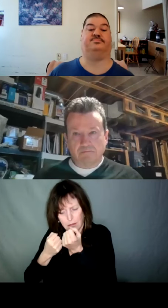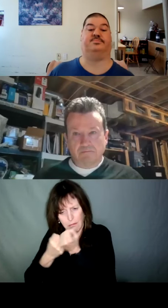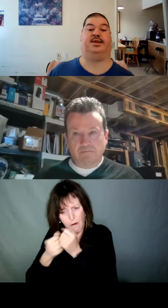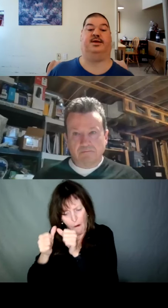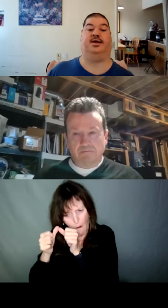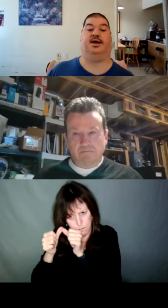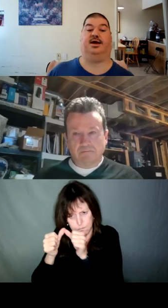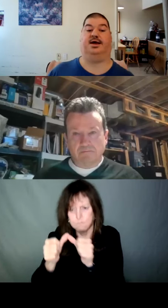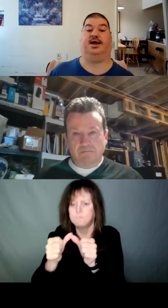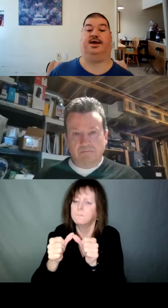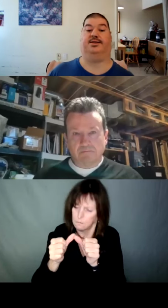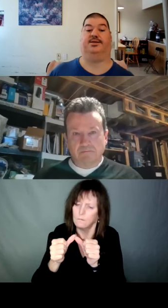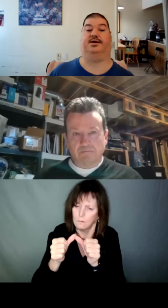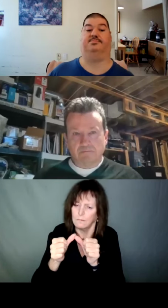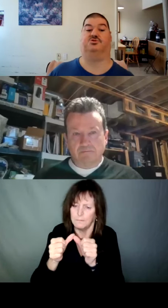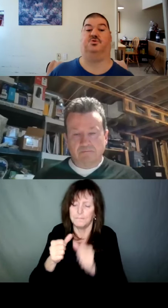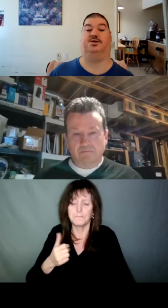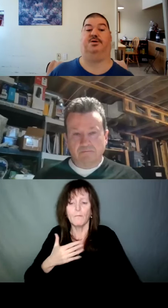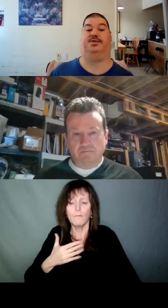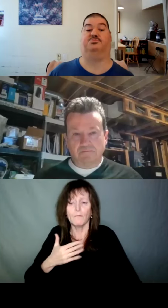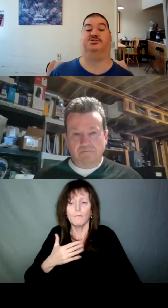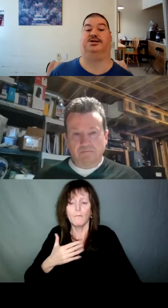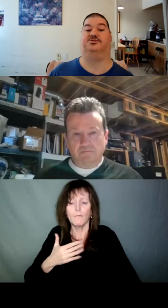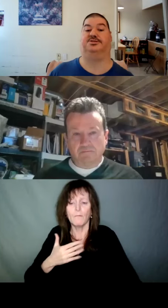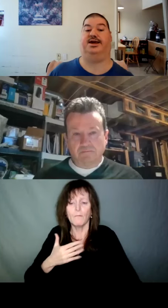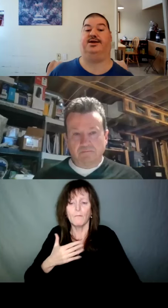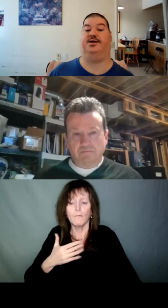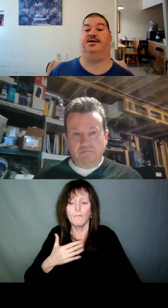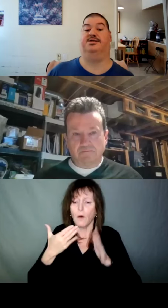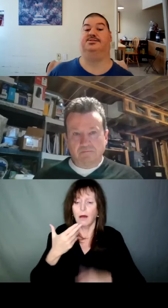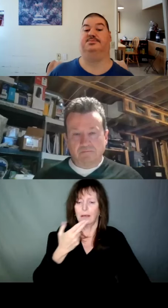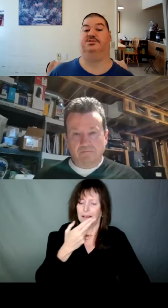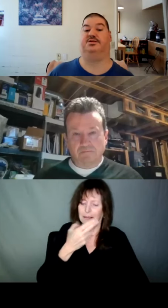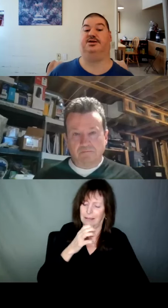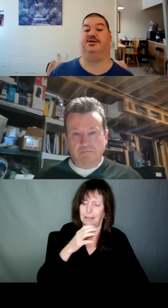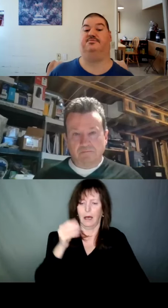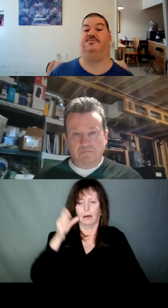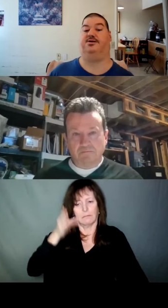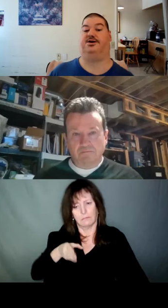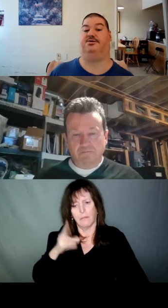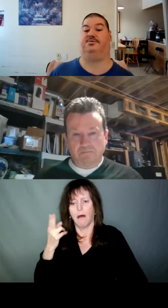disability with chronic care needs and they use the pronouns of he and him